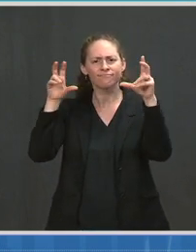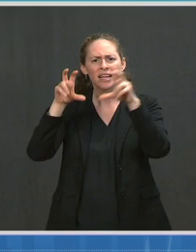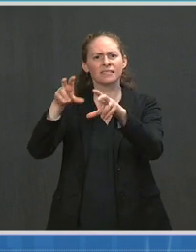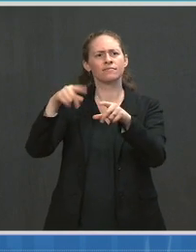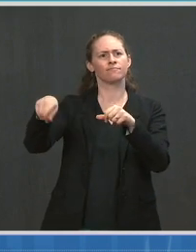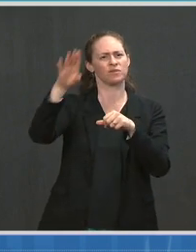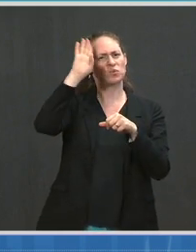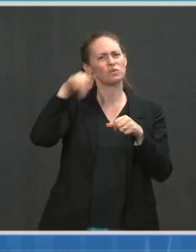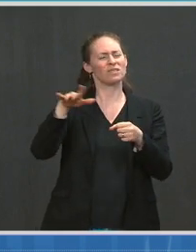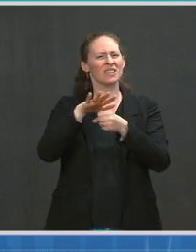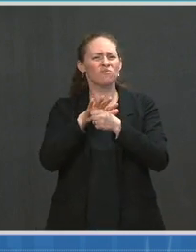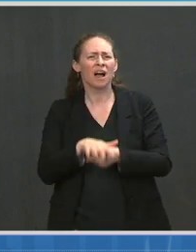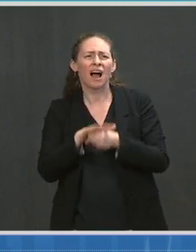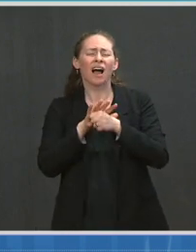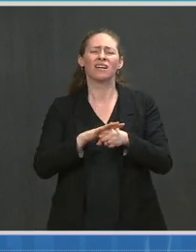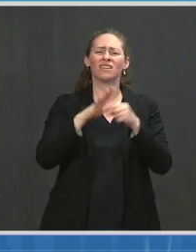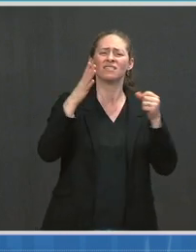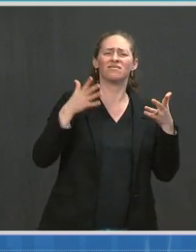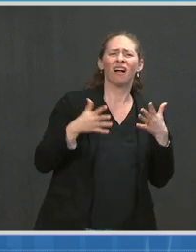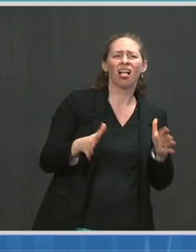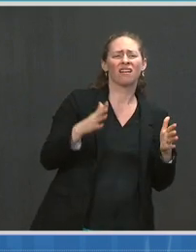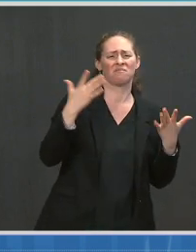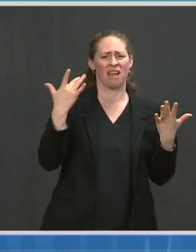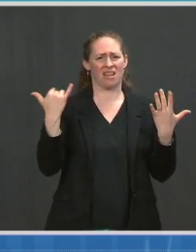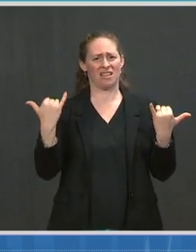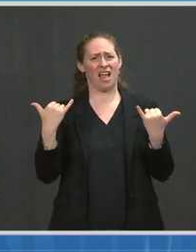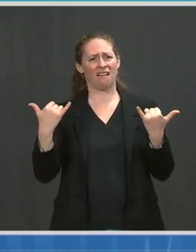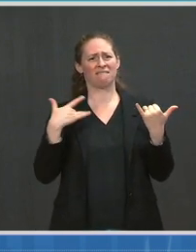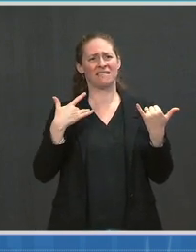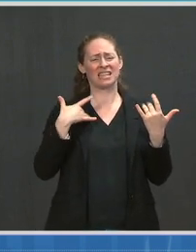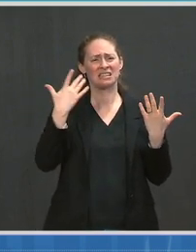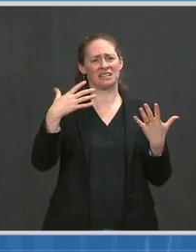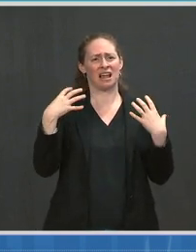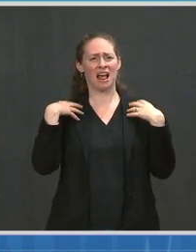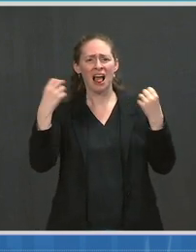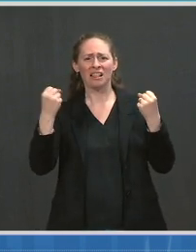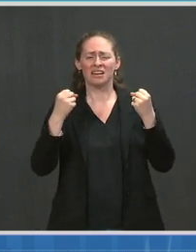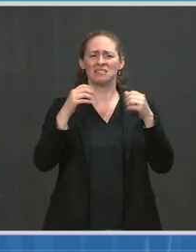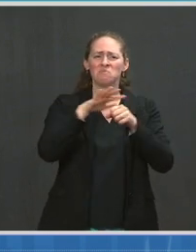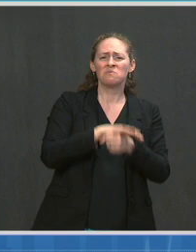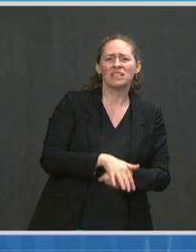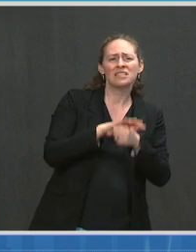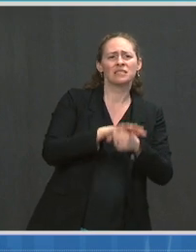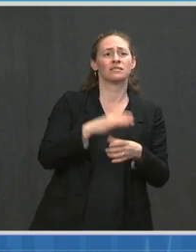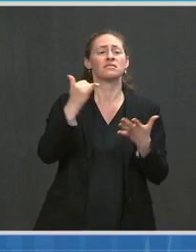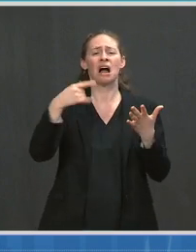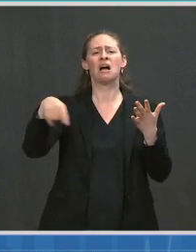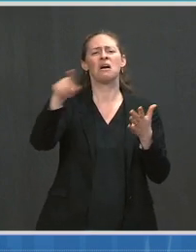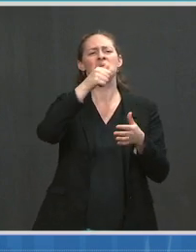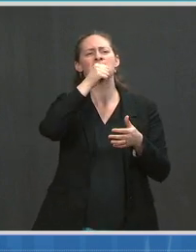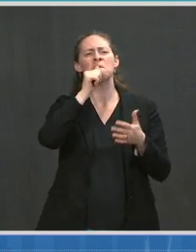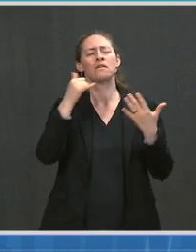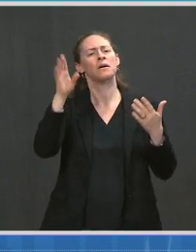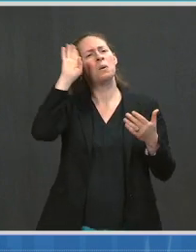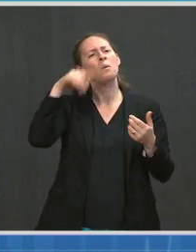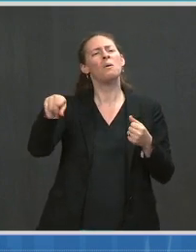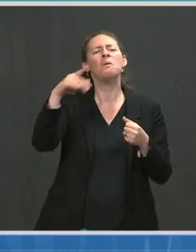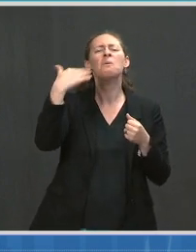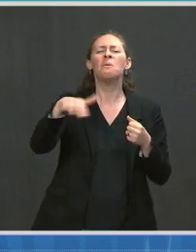as they navigate the pandemic. These communities have experienced long-standing disparities in access to care and services,